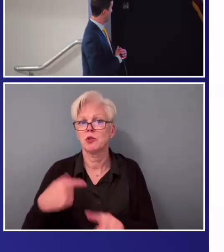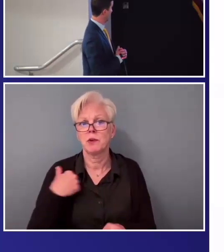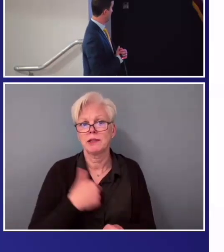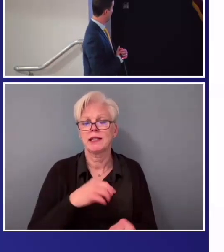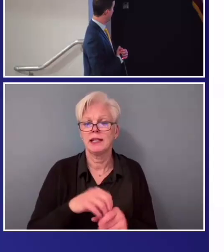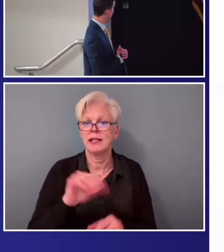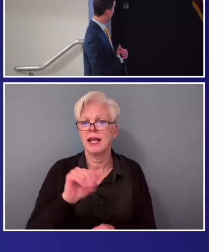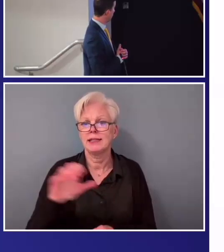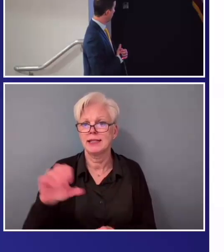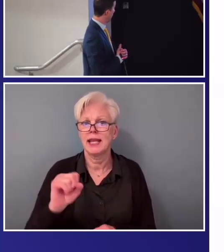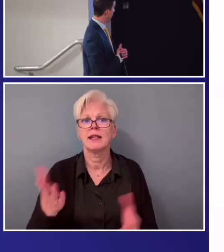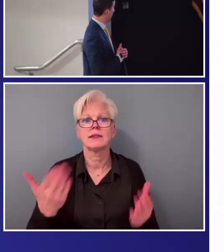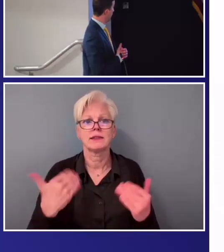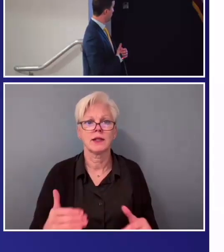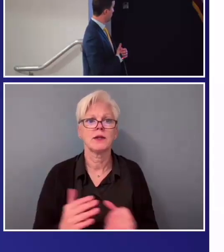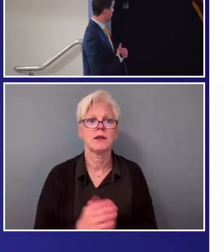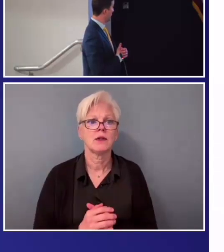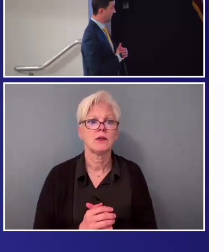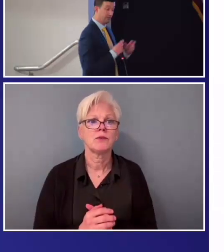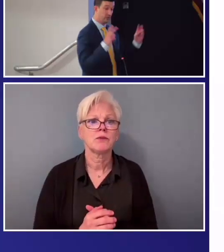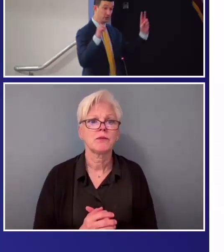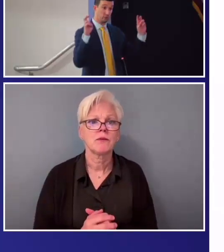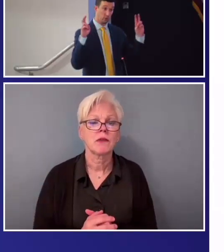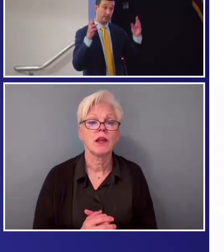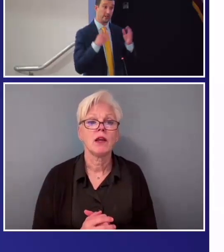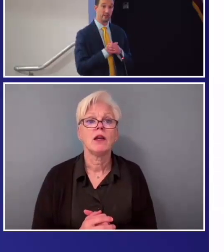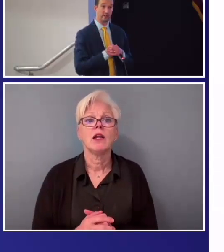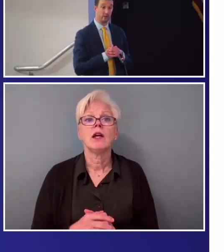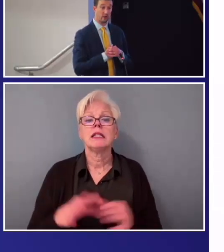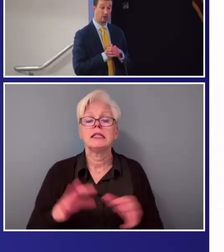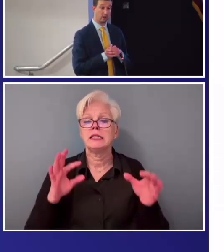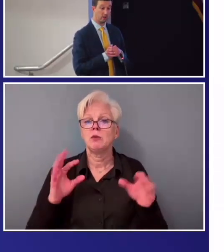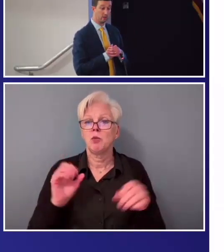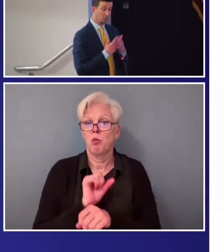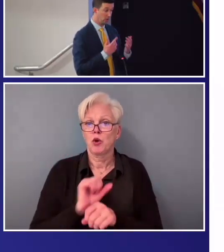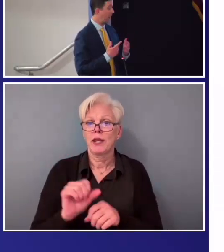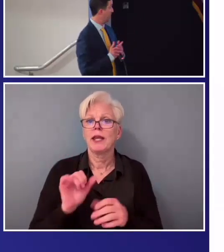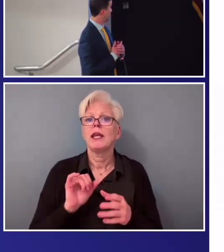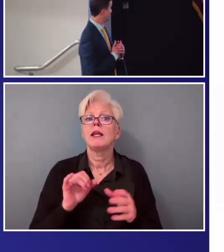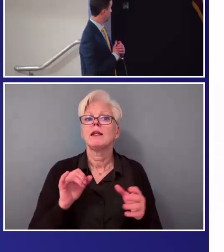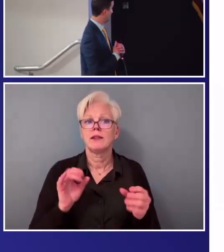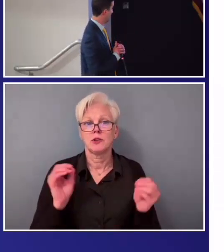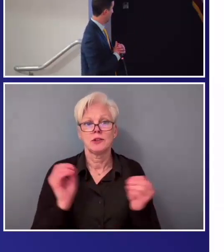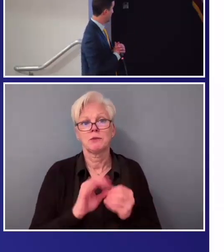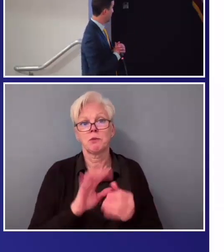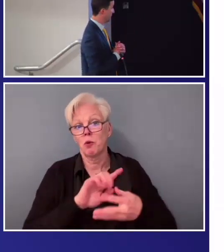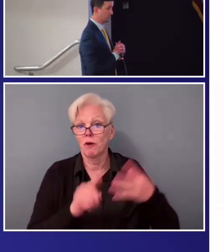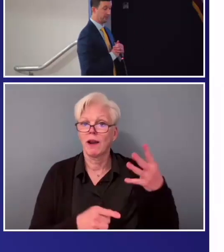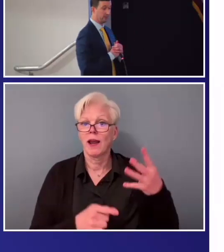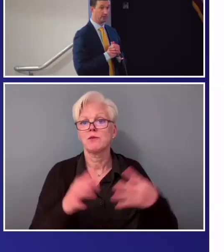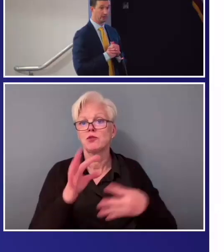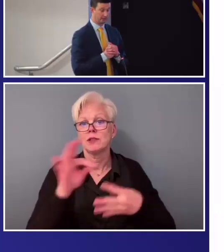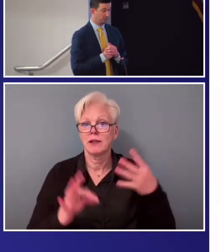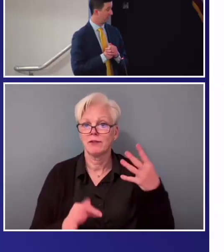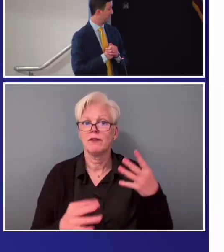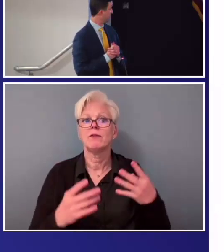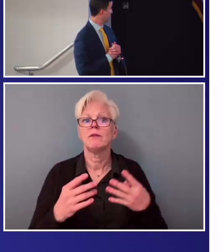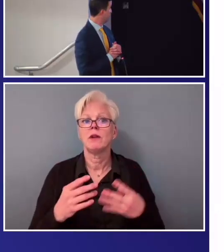Next slide, please. For the definition of working, there are more options available to us with the American Community Survey.